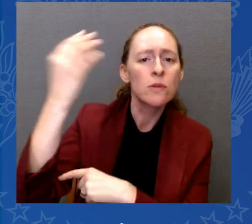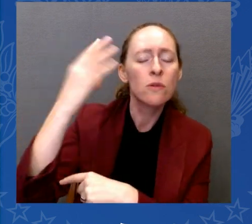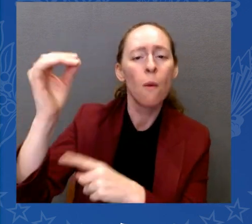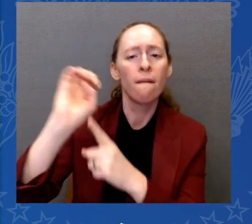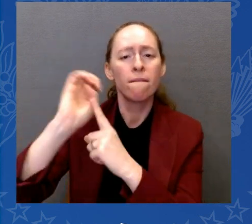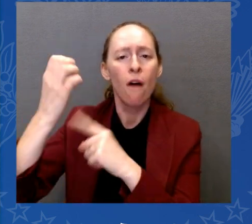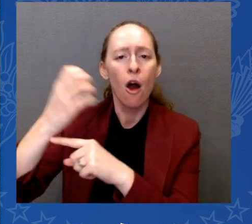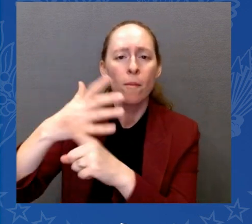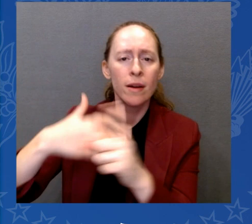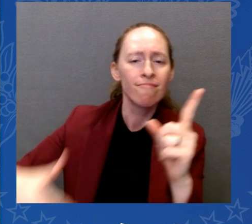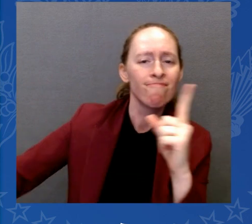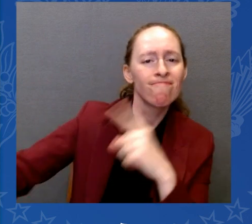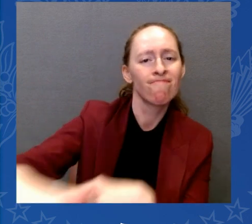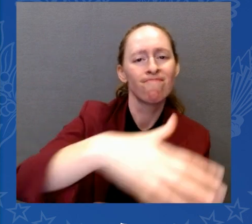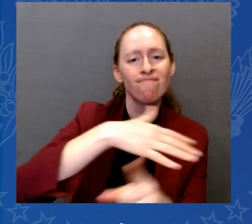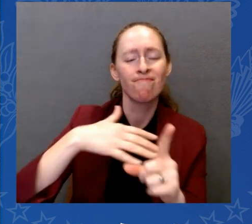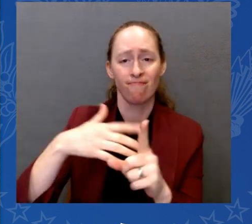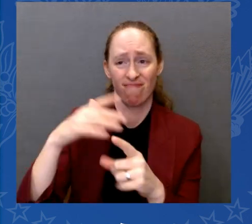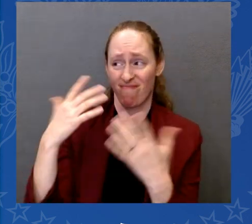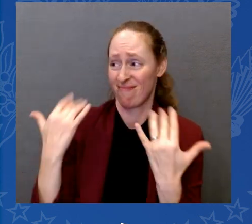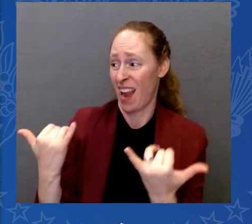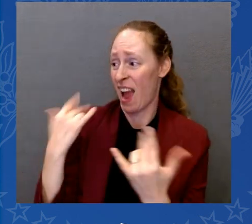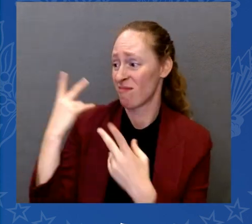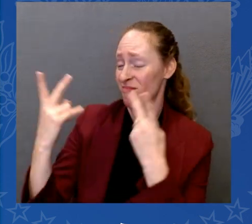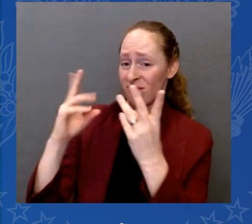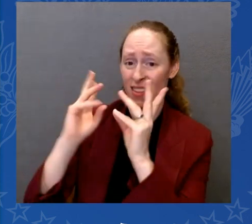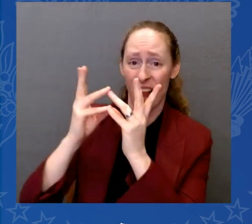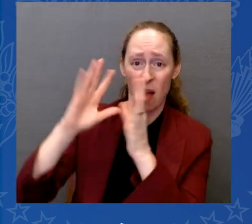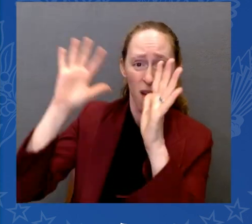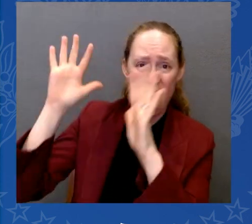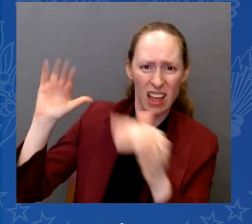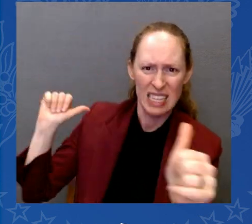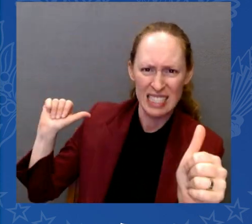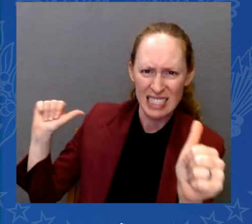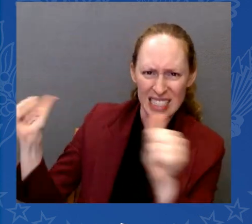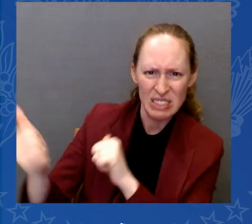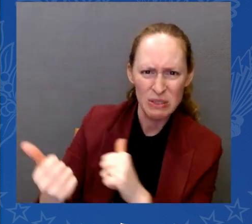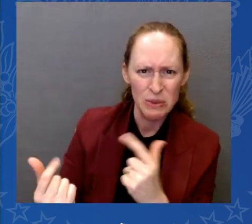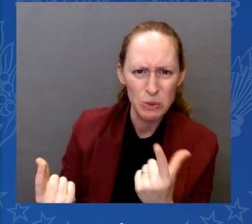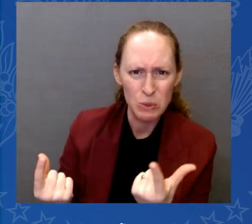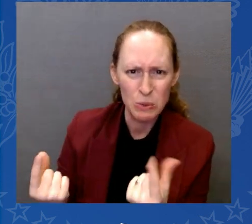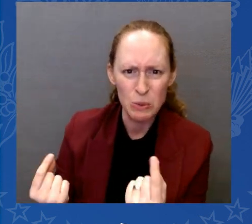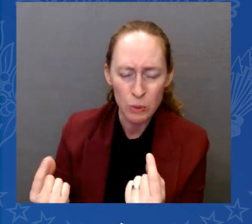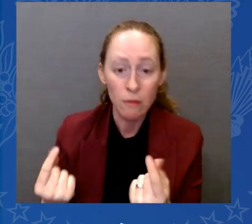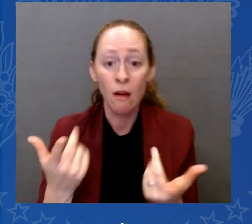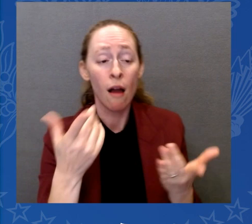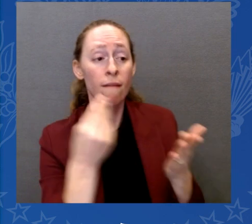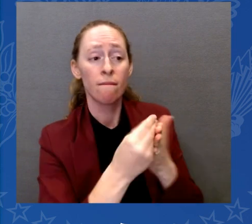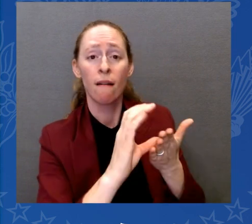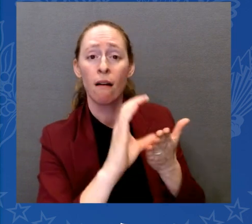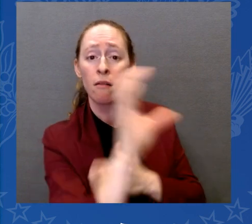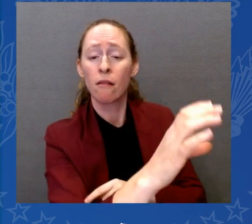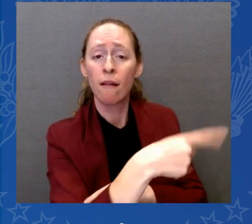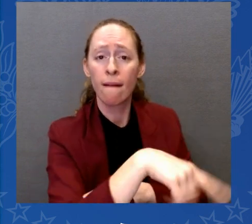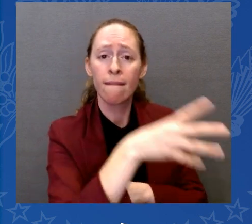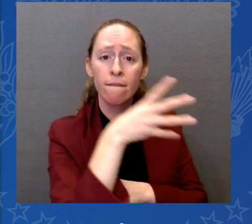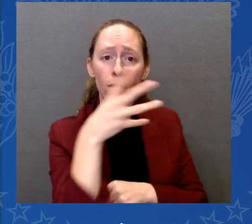It includes historic funding for farmers and communities in the Upper and Lower Colorado River Basin so they can conserve water during the droughts.